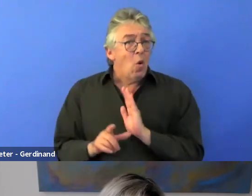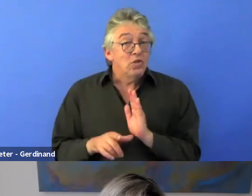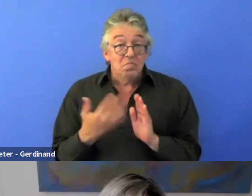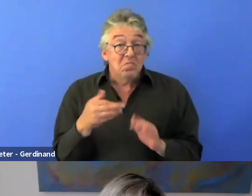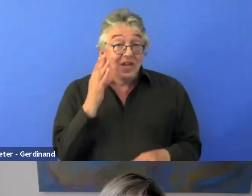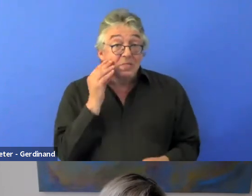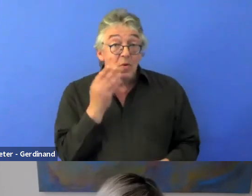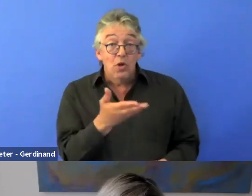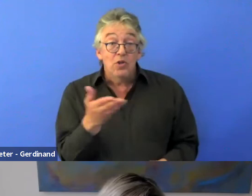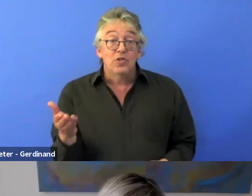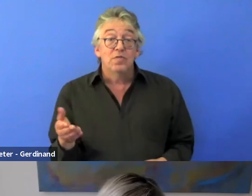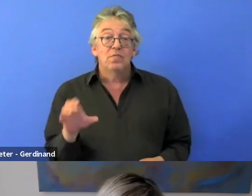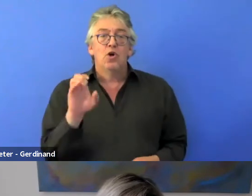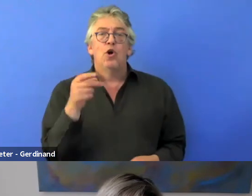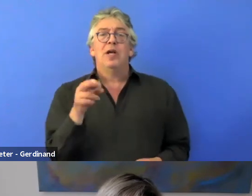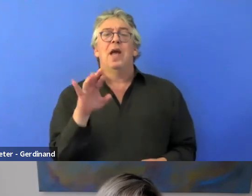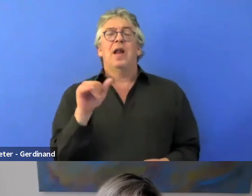I can answer the question.